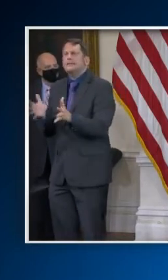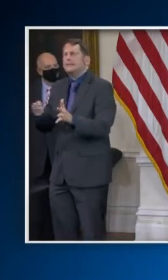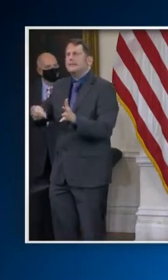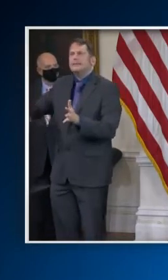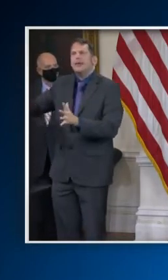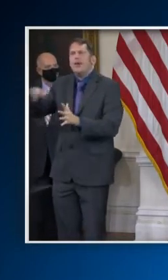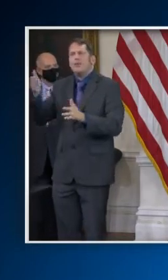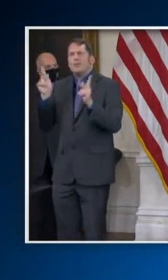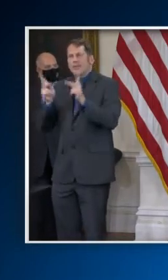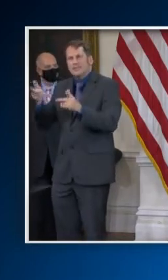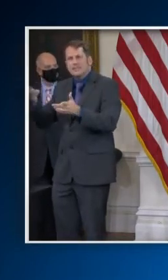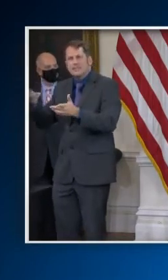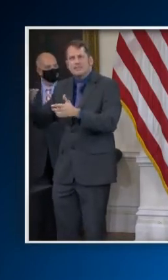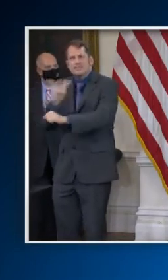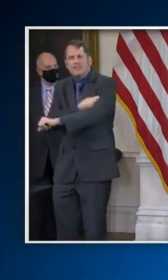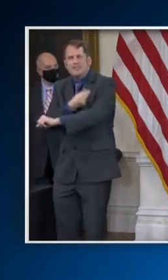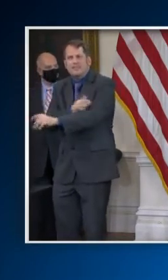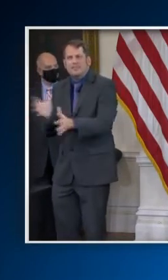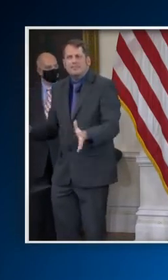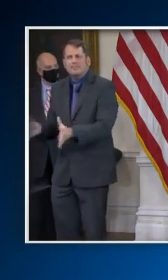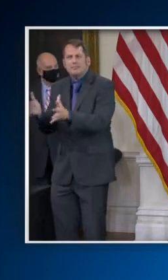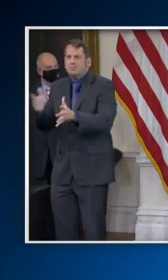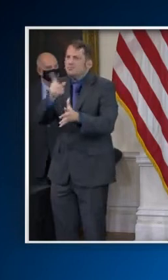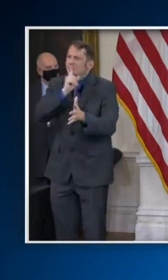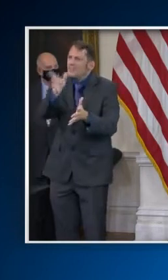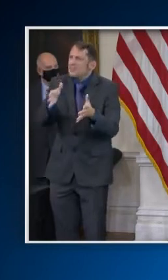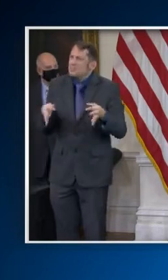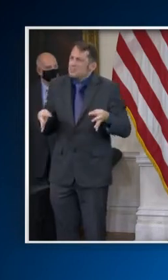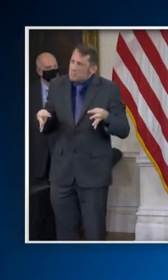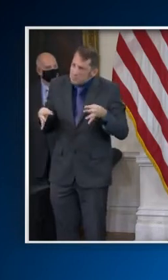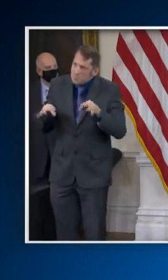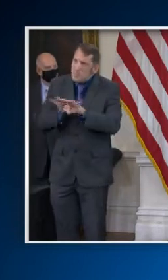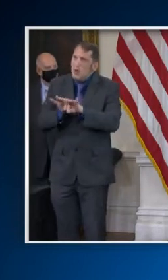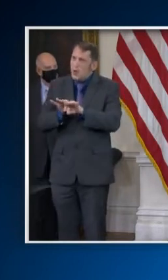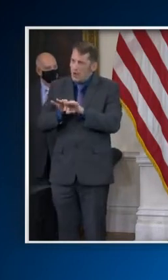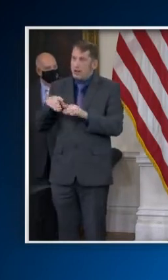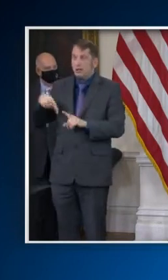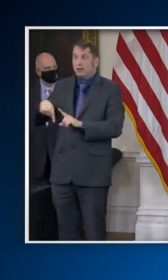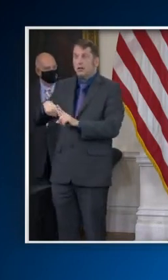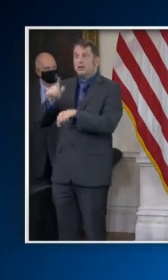GETTING A VACCINE YOURSELF IS HELPING SOMEONE YOU KNOW GET THE VACCINE.